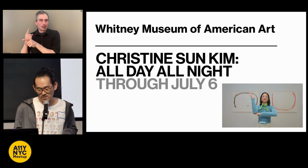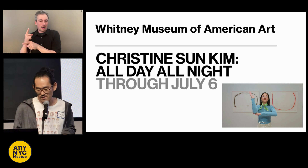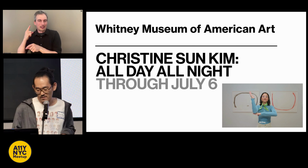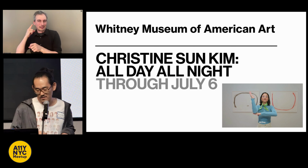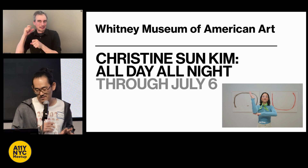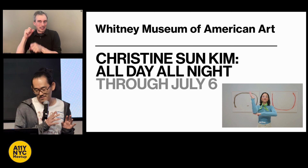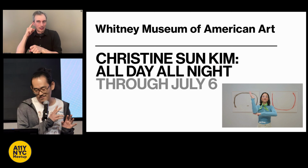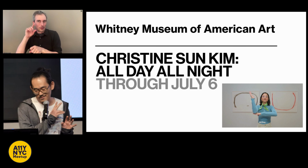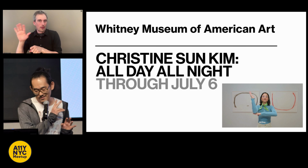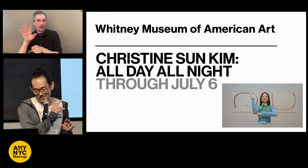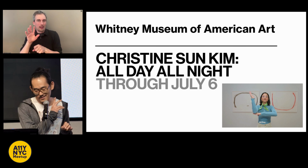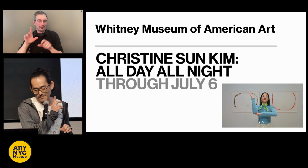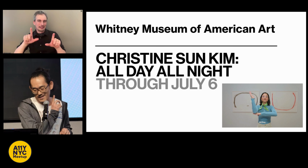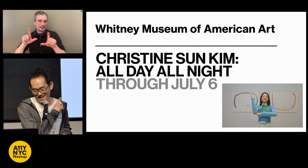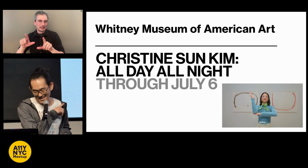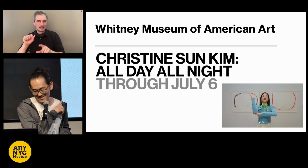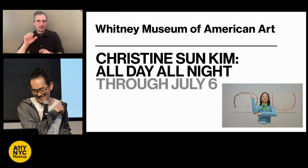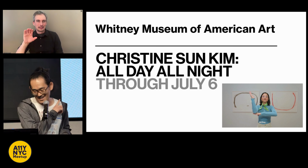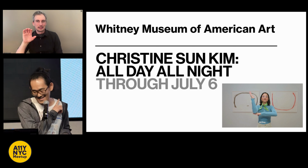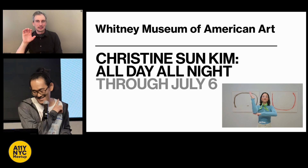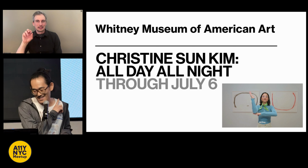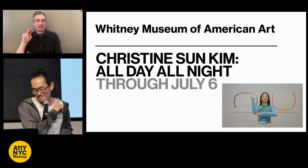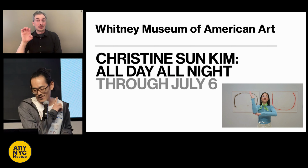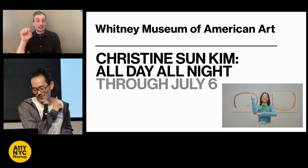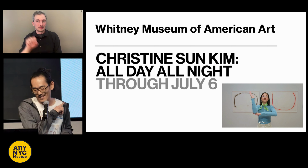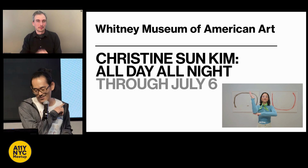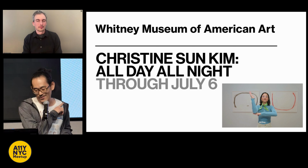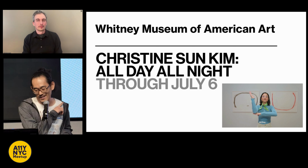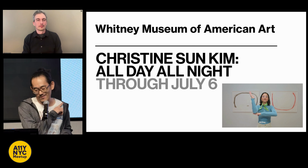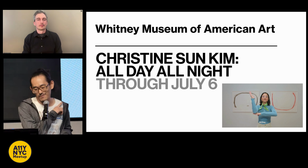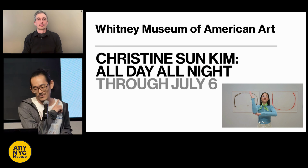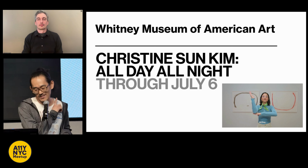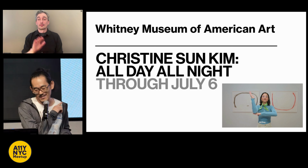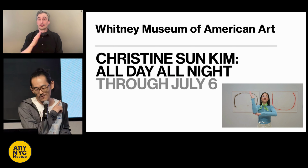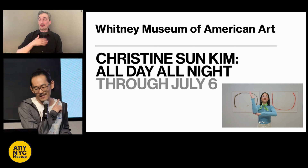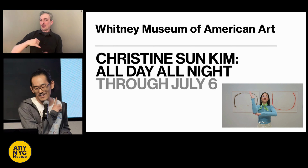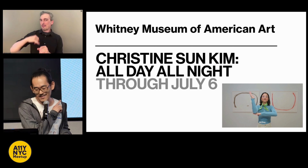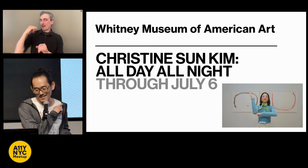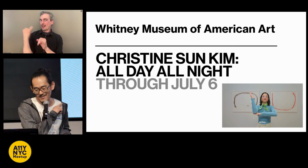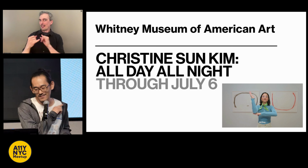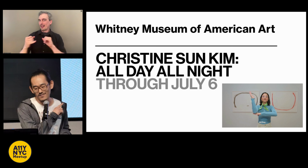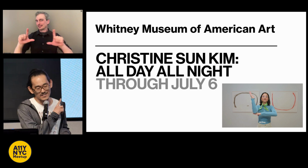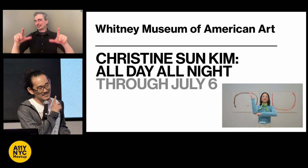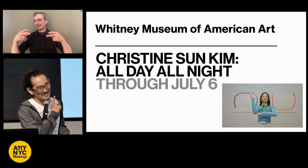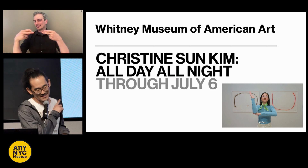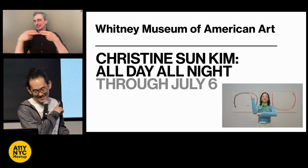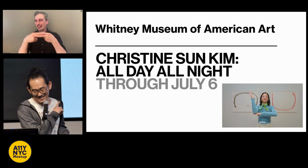Okay. And this is my last slide. Before I go, I'd love to share one last thing. Christine Sun Kim.